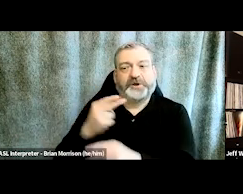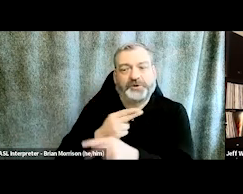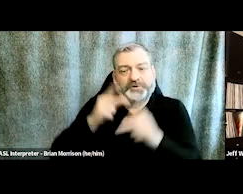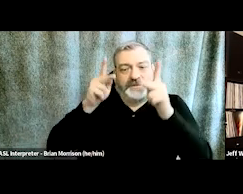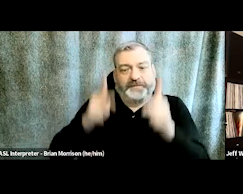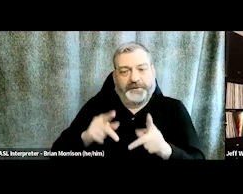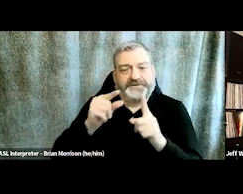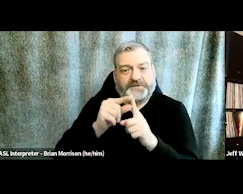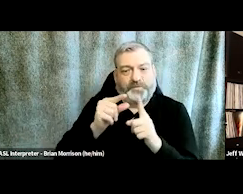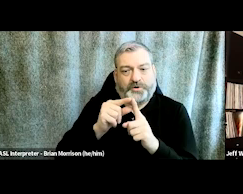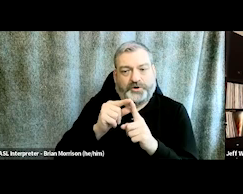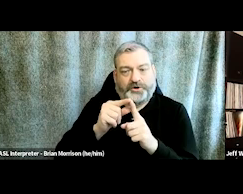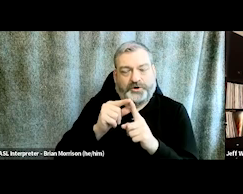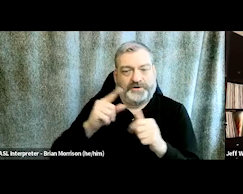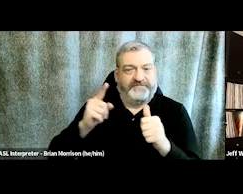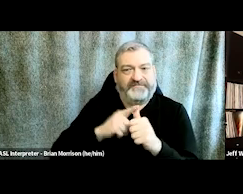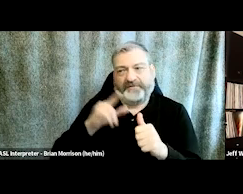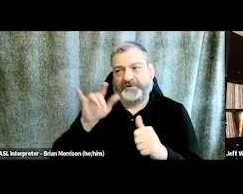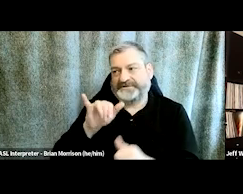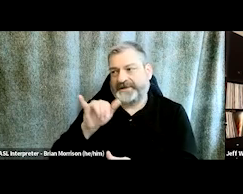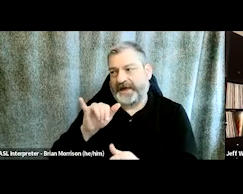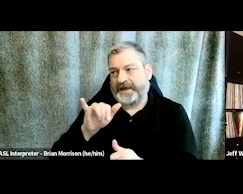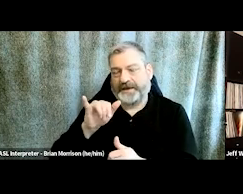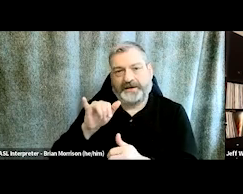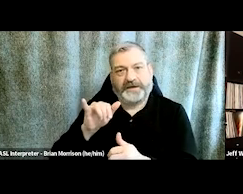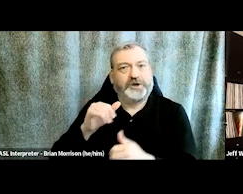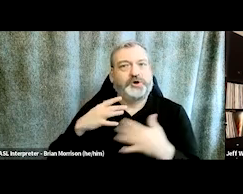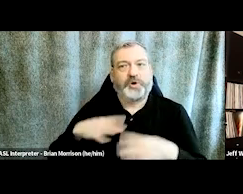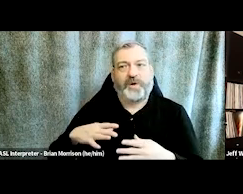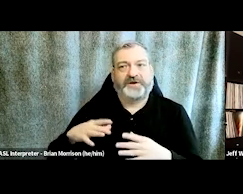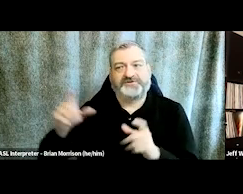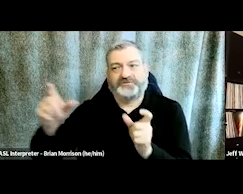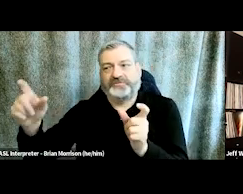in a little bit more than what's first visible or first aware of and represent